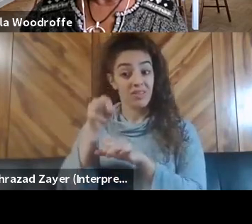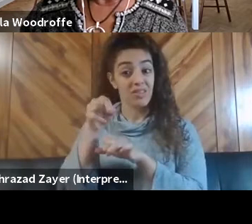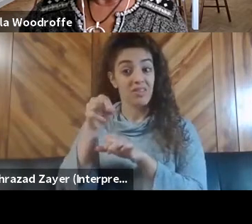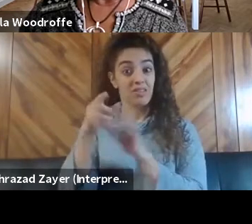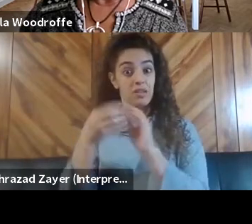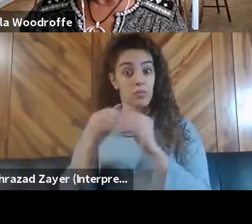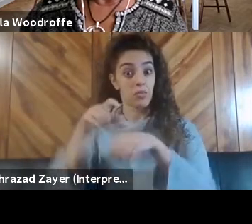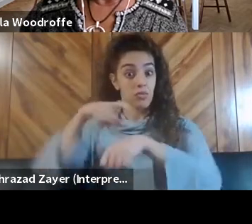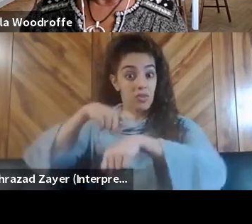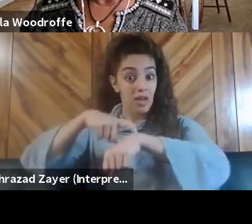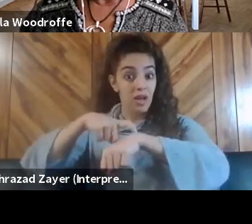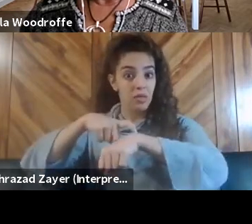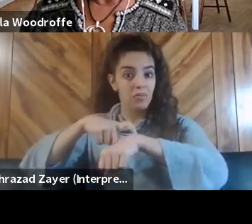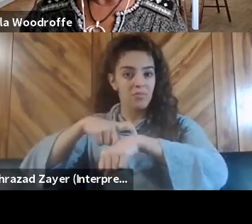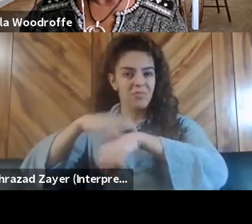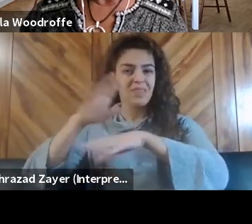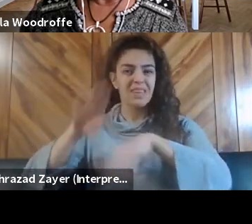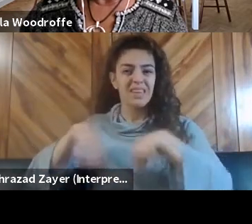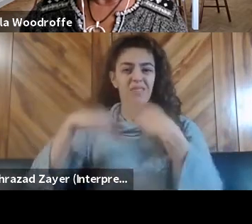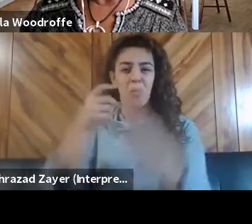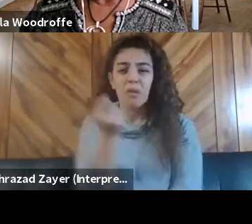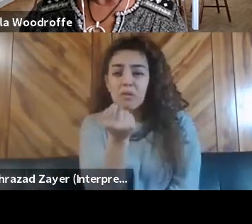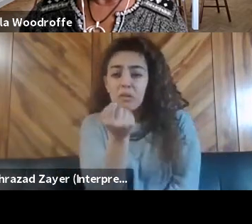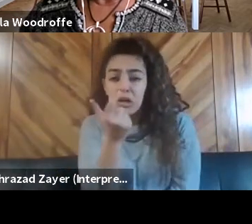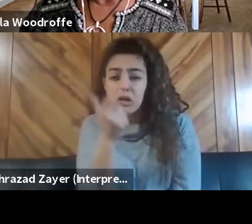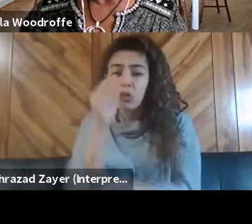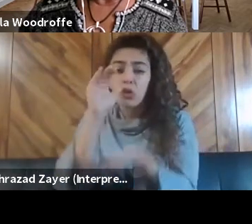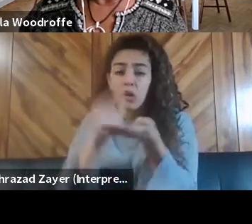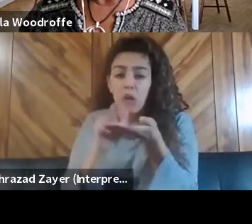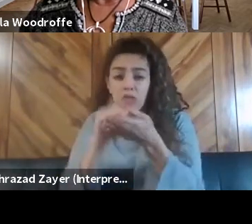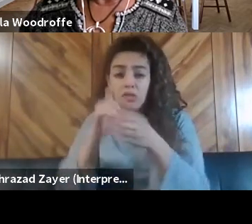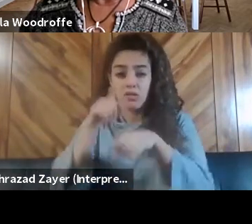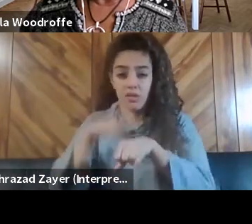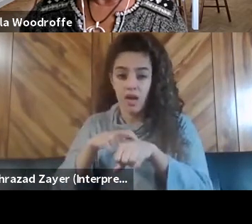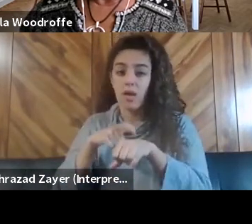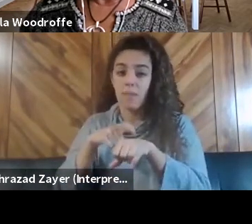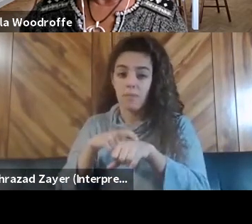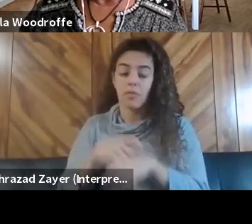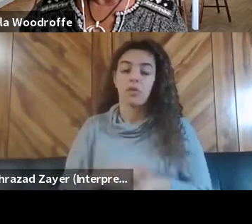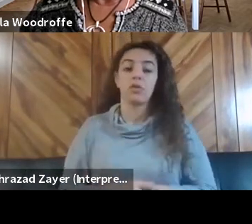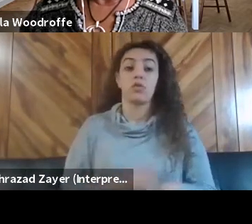that, or whatever. And that's how we learned on that, in terms of, you know, I mean, skills and talents in schools on the rest